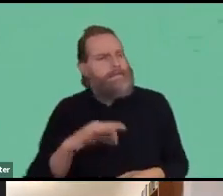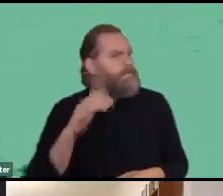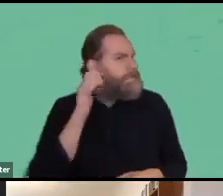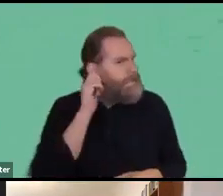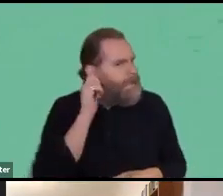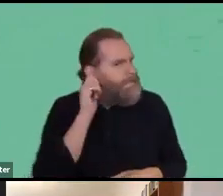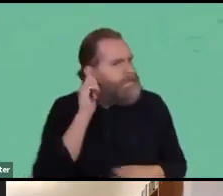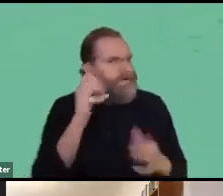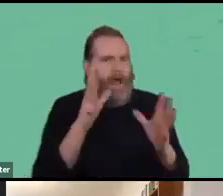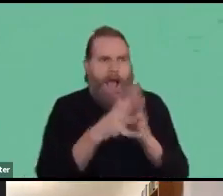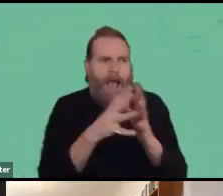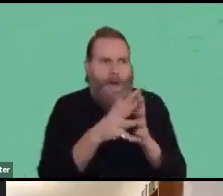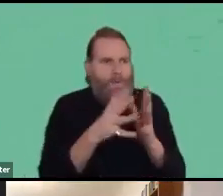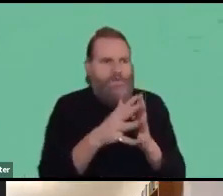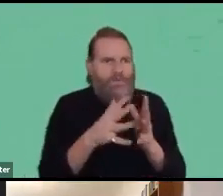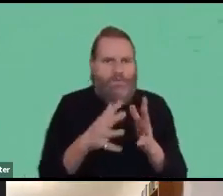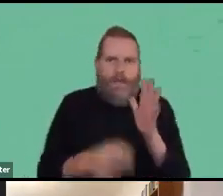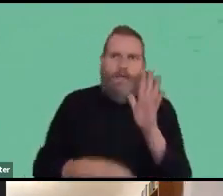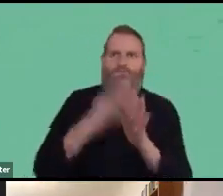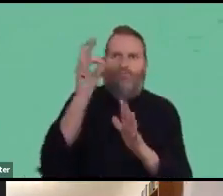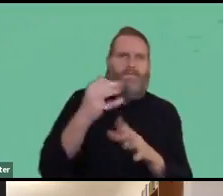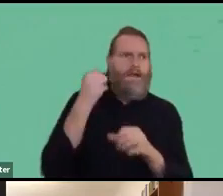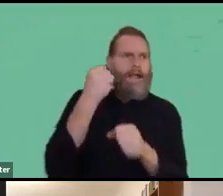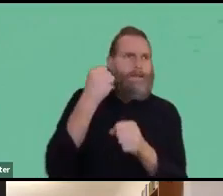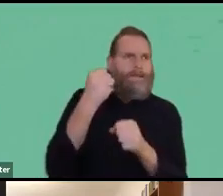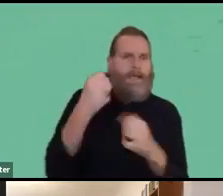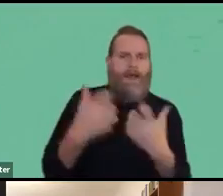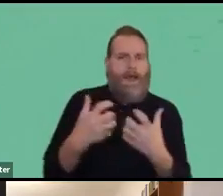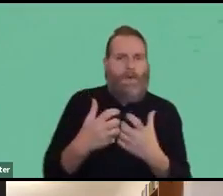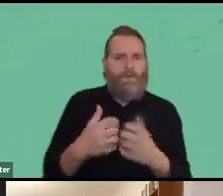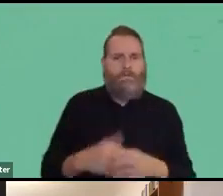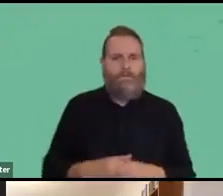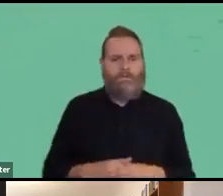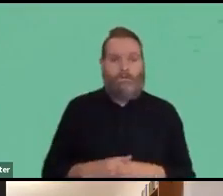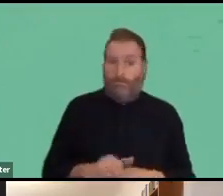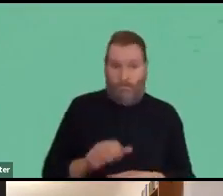highlight our campaign if that's possible? I think there's always a point in taking action because